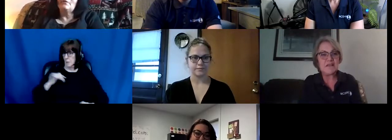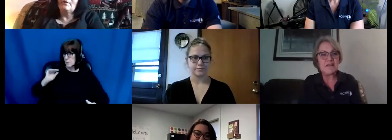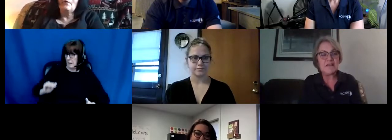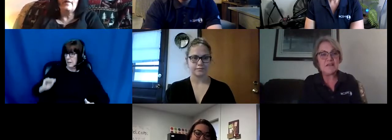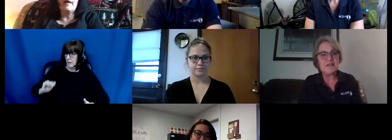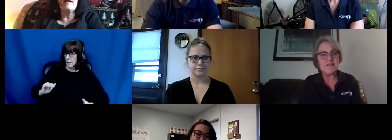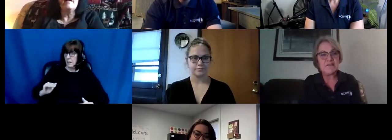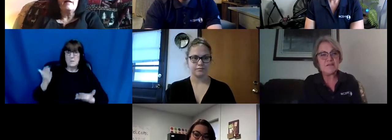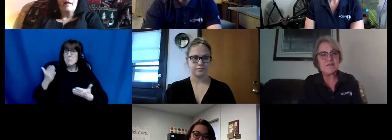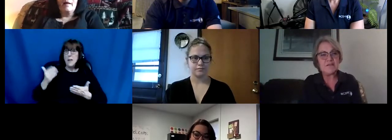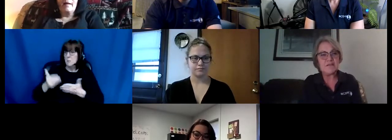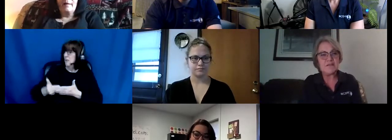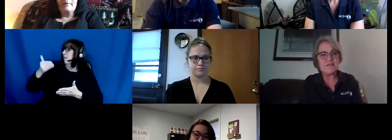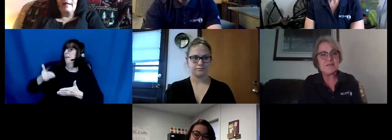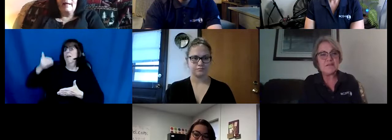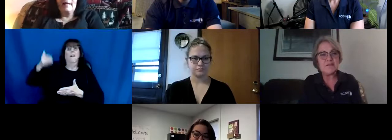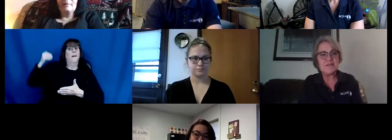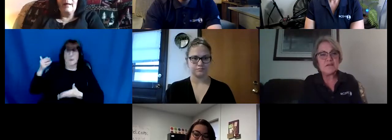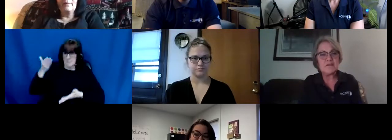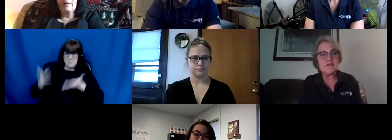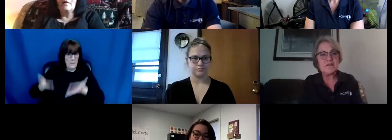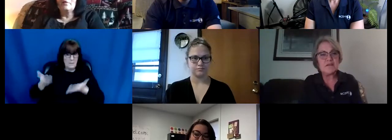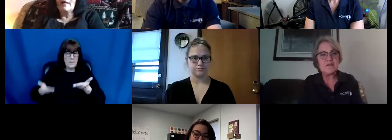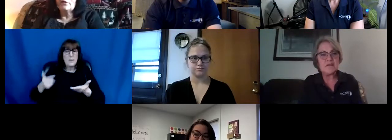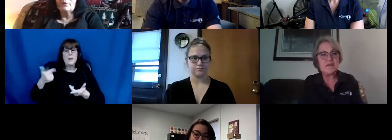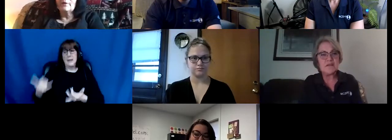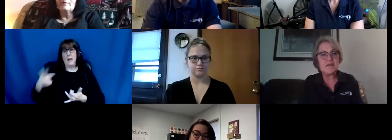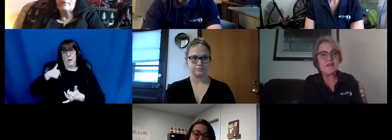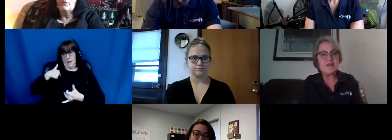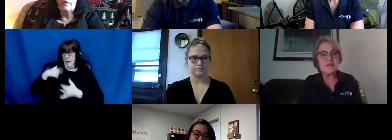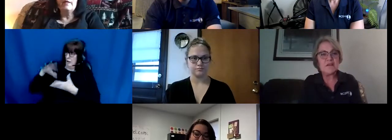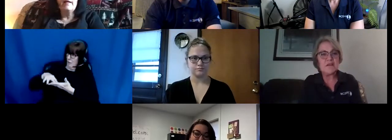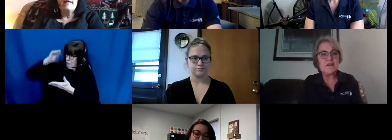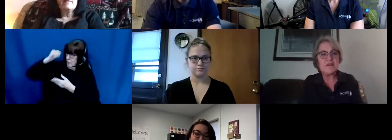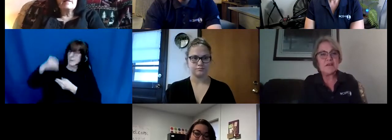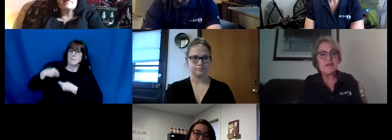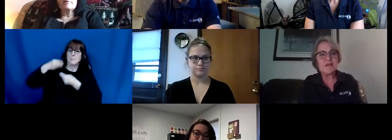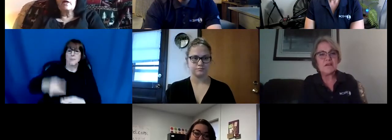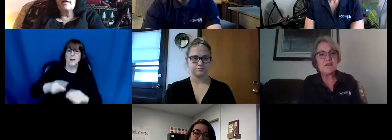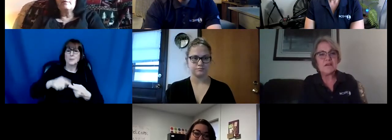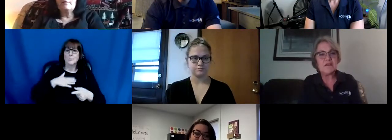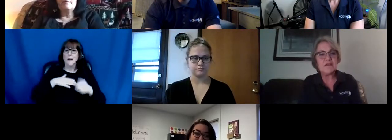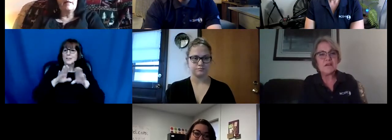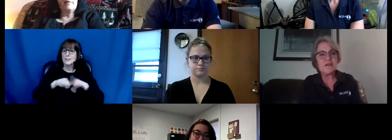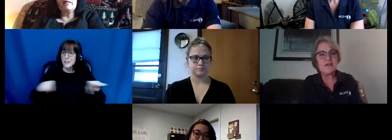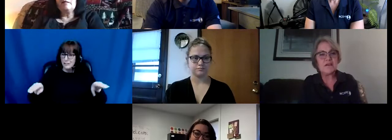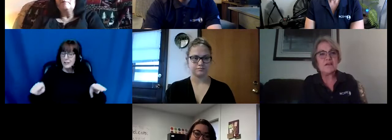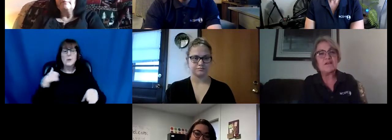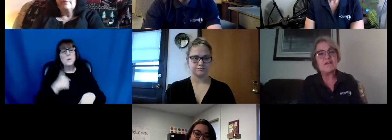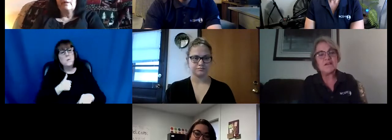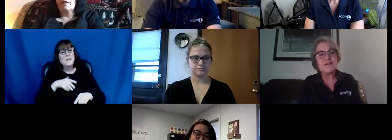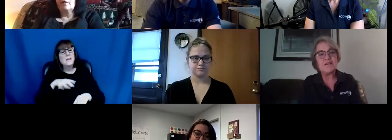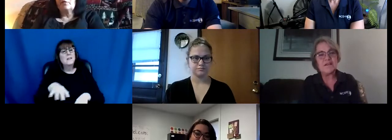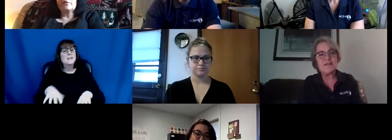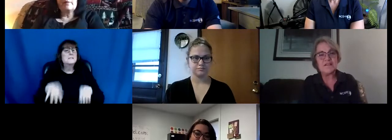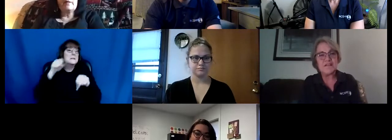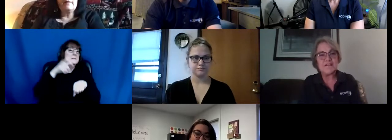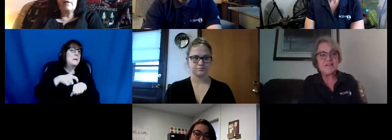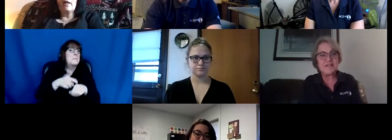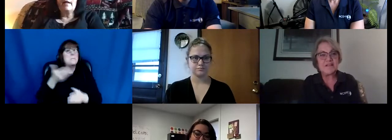before that and I am passing it on to my children but we take some time maybe uh Christmas eve night